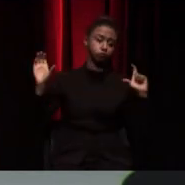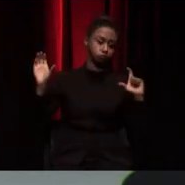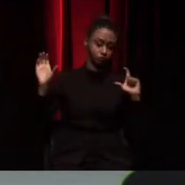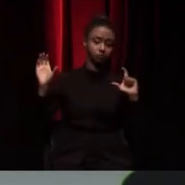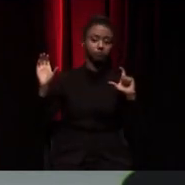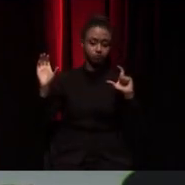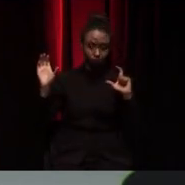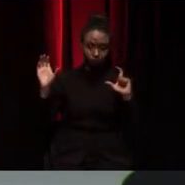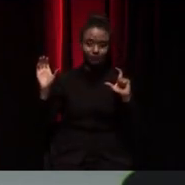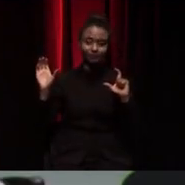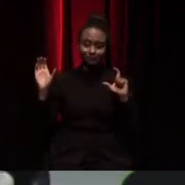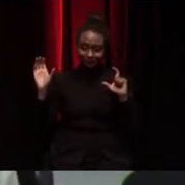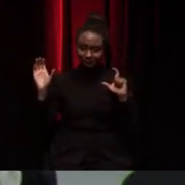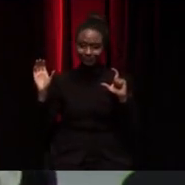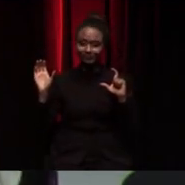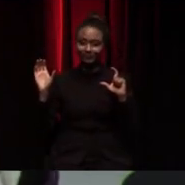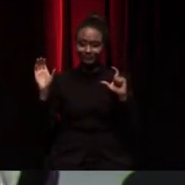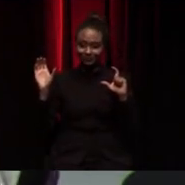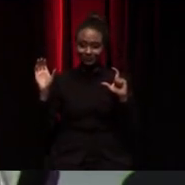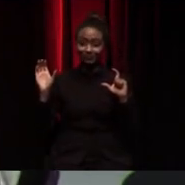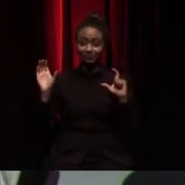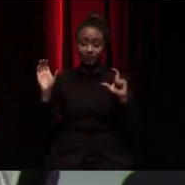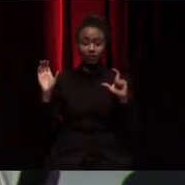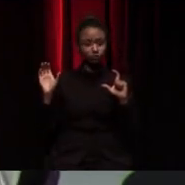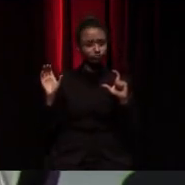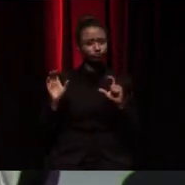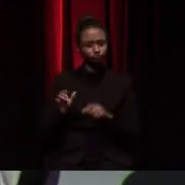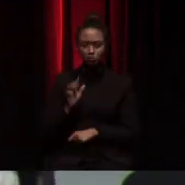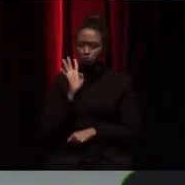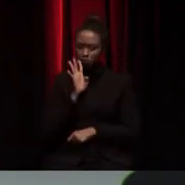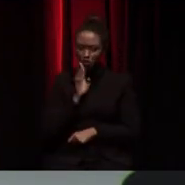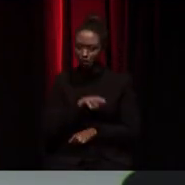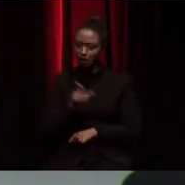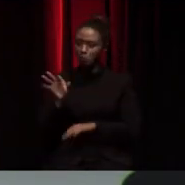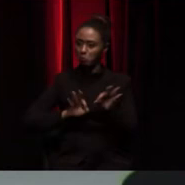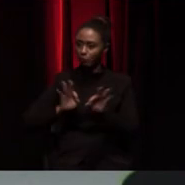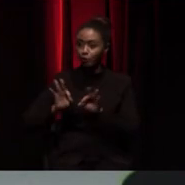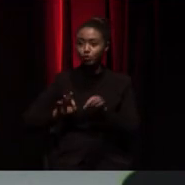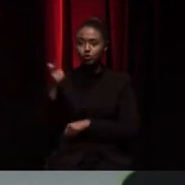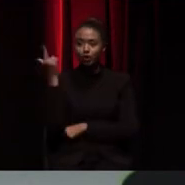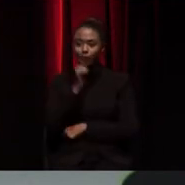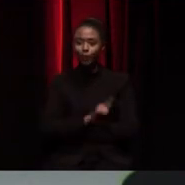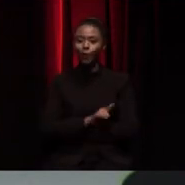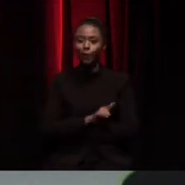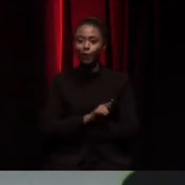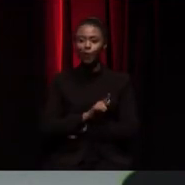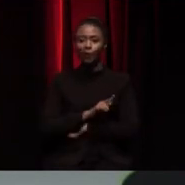That was such a nice project to do as we could work with a lot of Brazilian artists